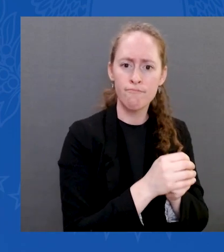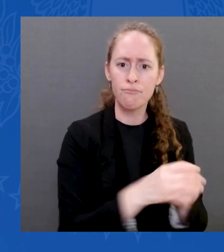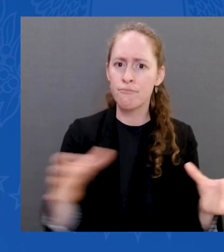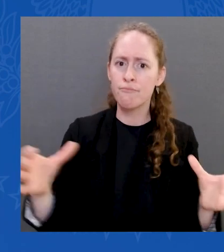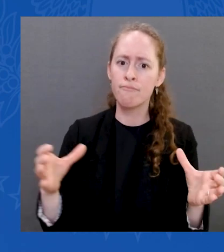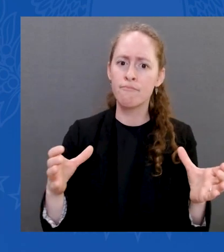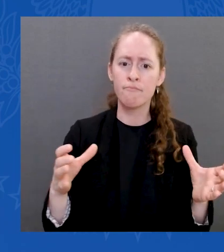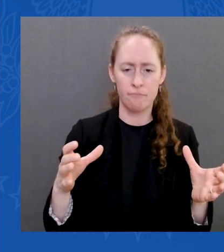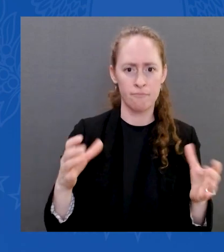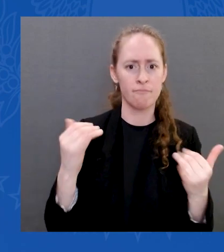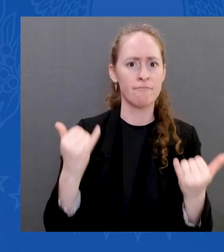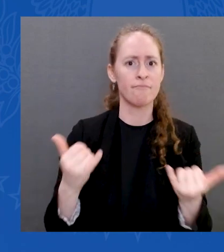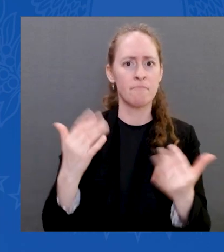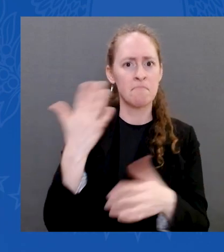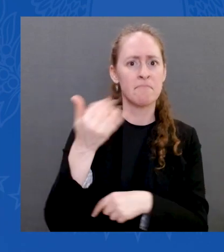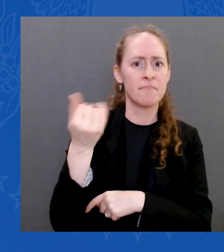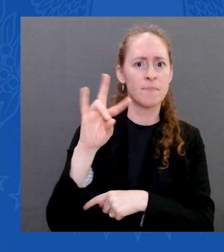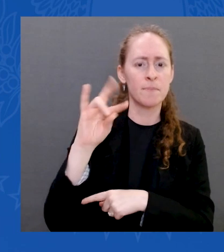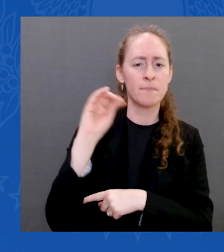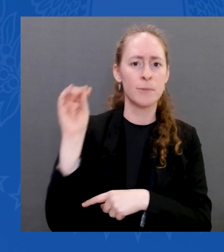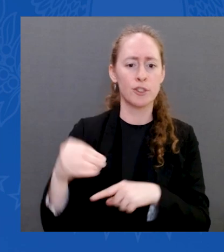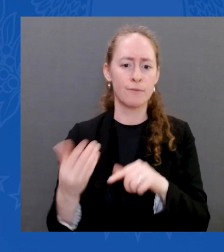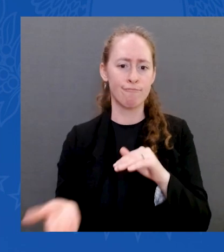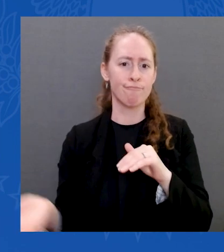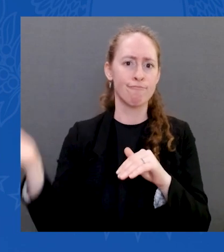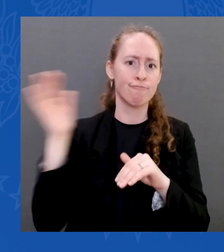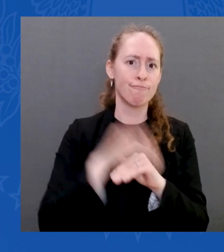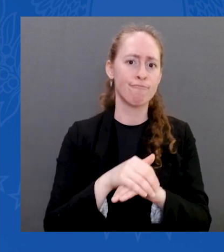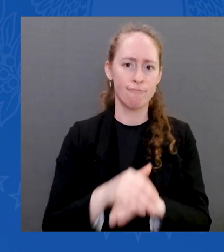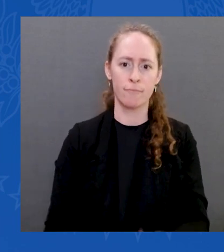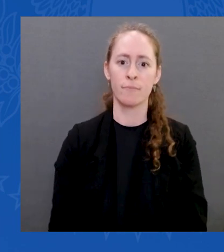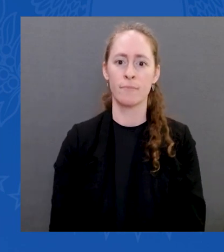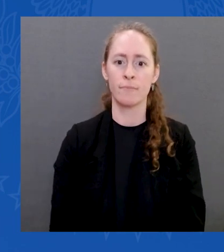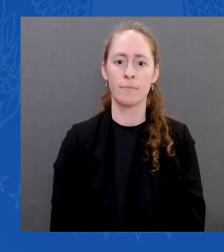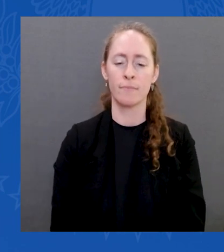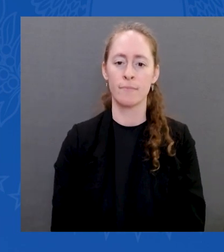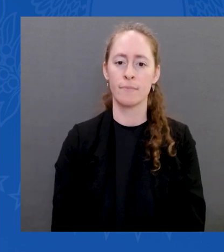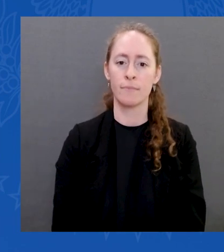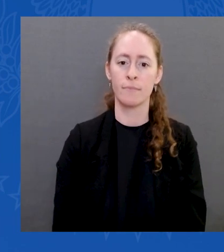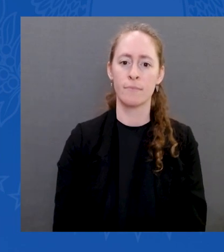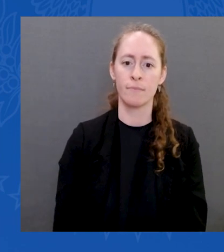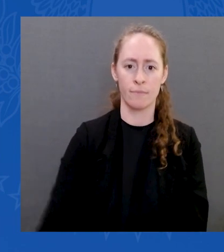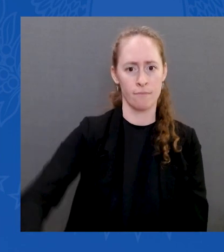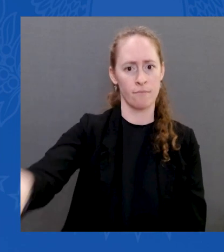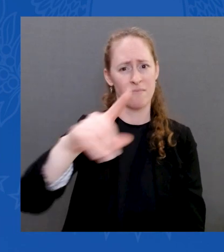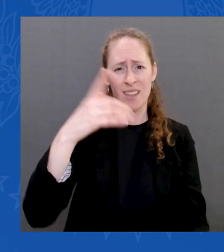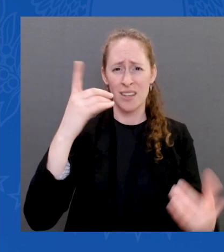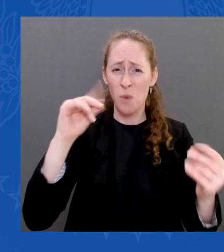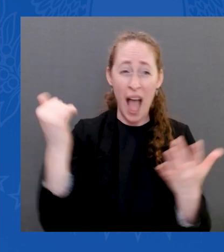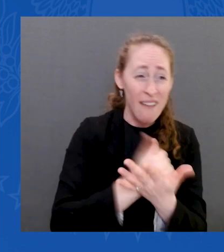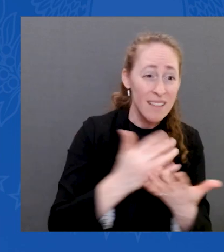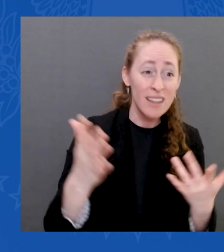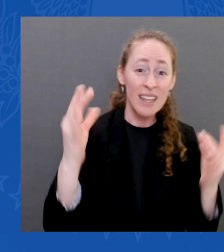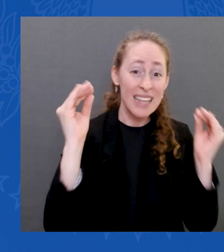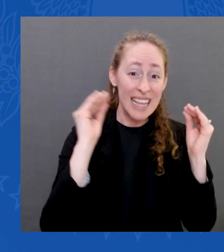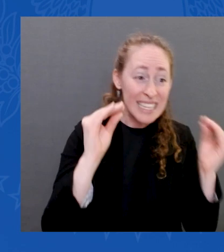You're expected to do everything. You're expected to not only teach, you're expected to be a guidance counselor yourself,